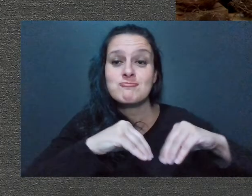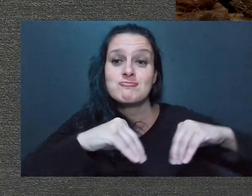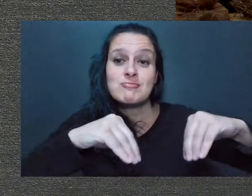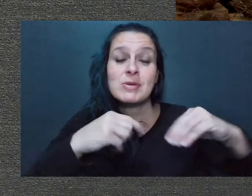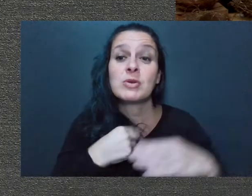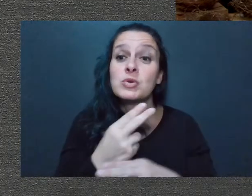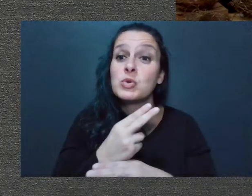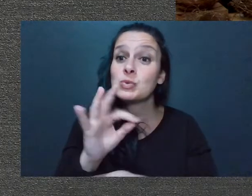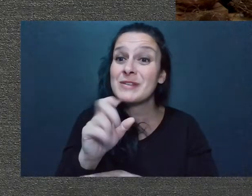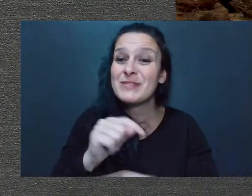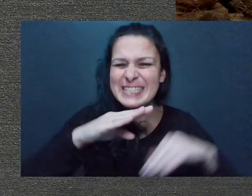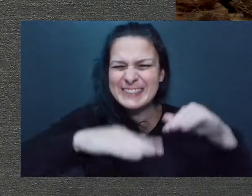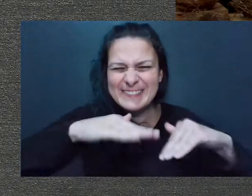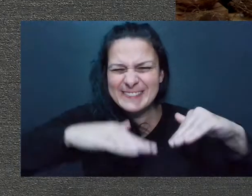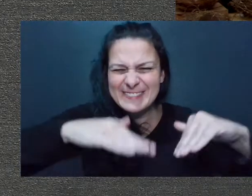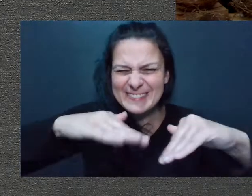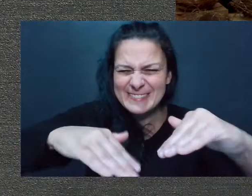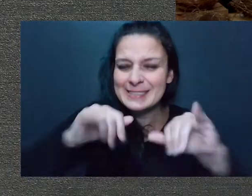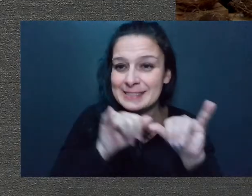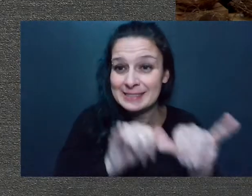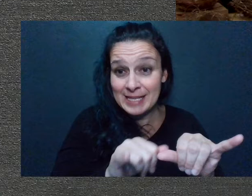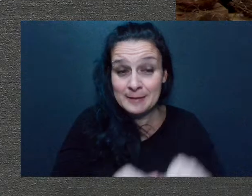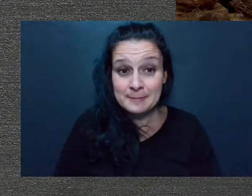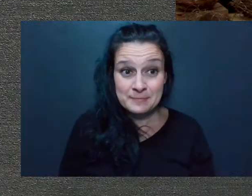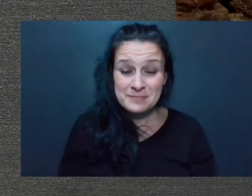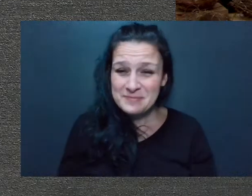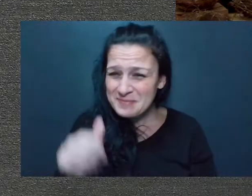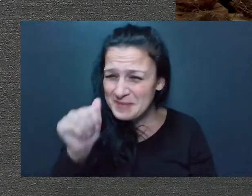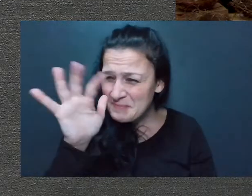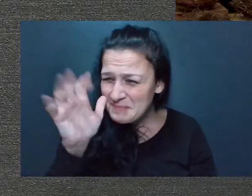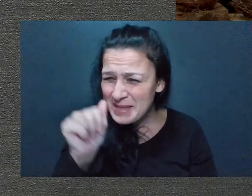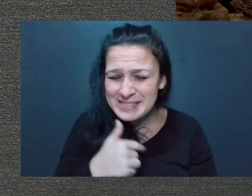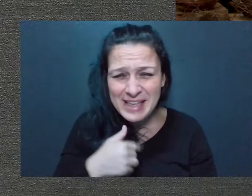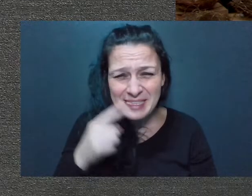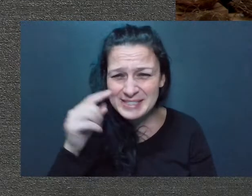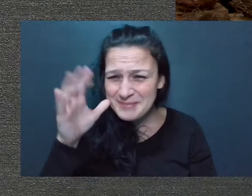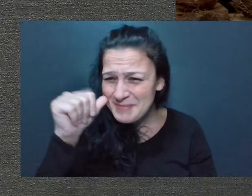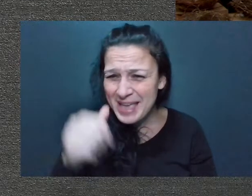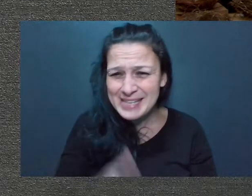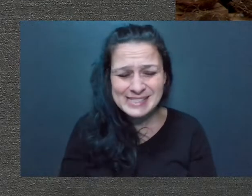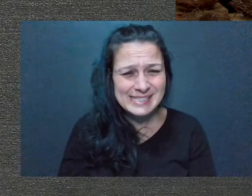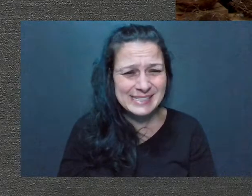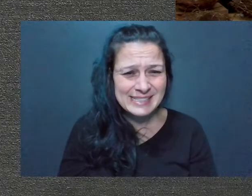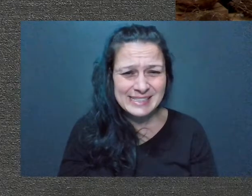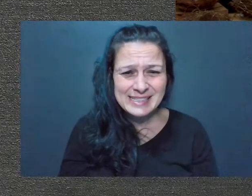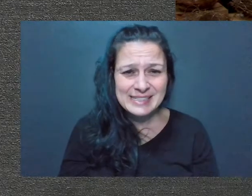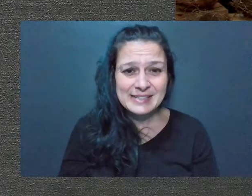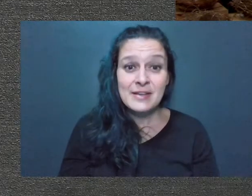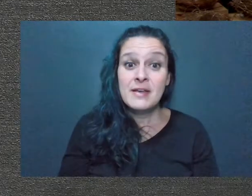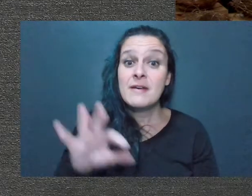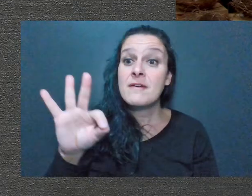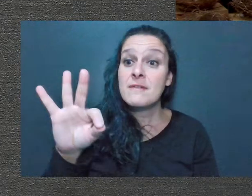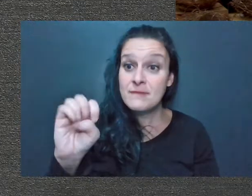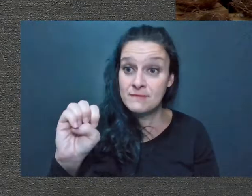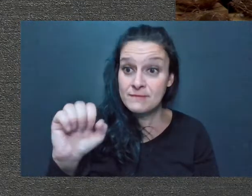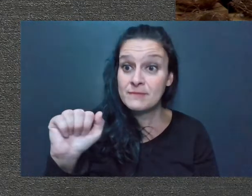use their feet to press it down. Isn't that amazing? I think it's amazing. Feathers.